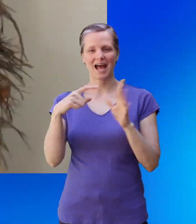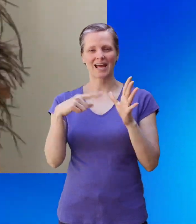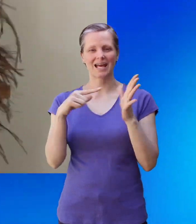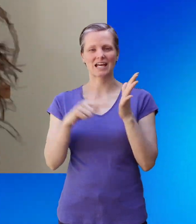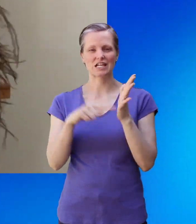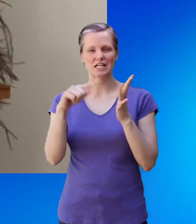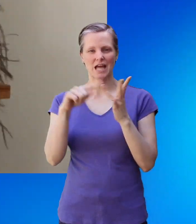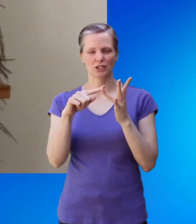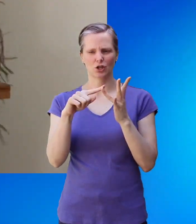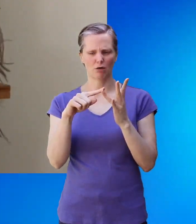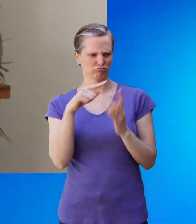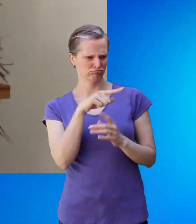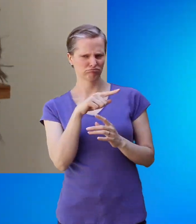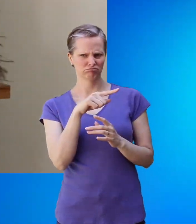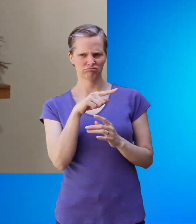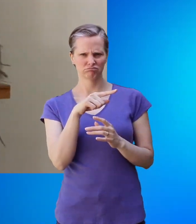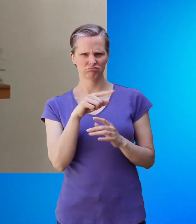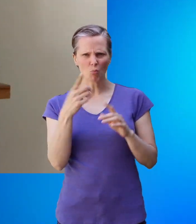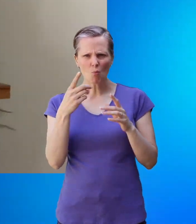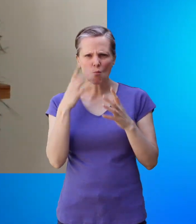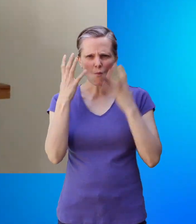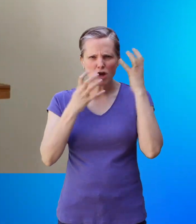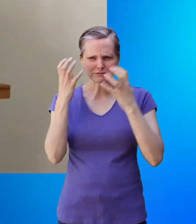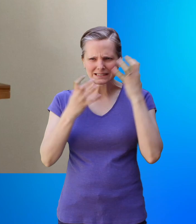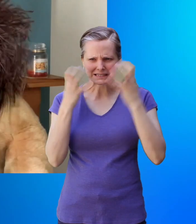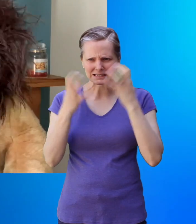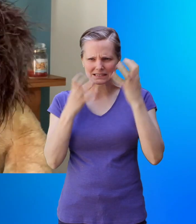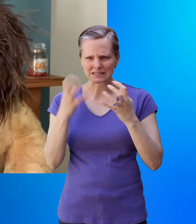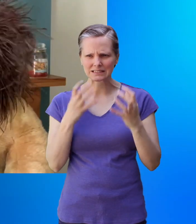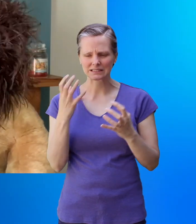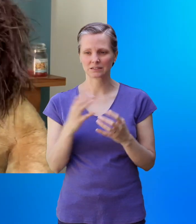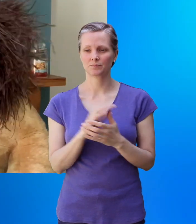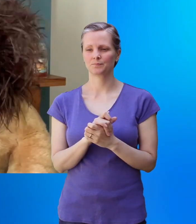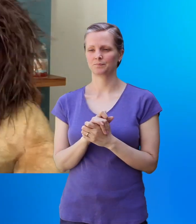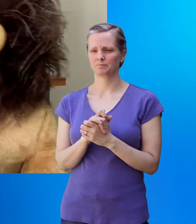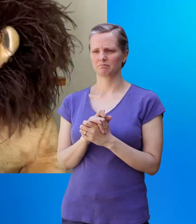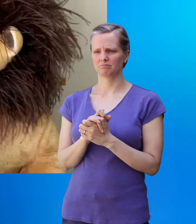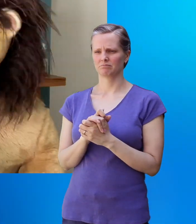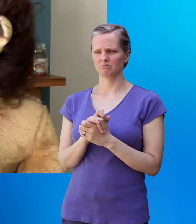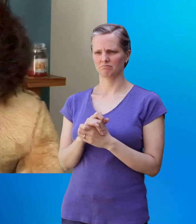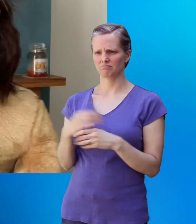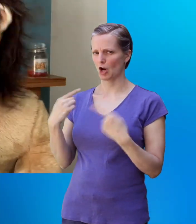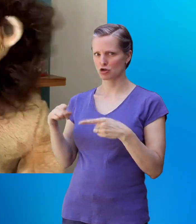Kato, you're you're looking a little bit worried. You're not a little bit worried